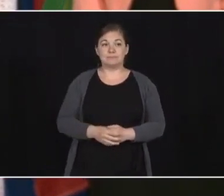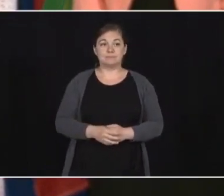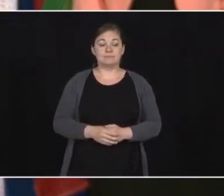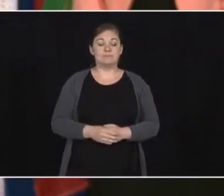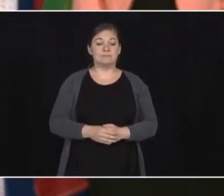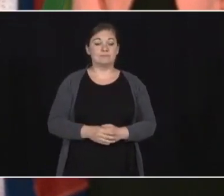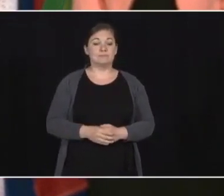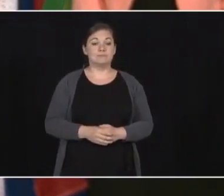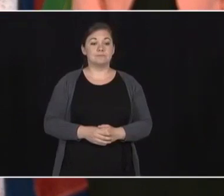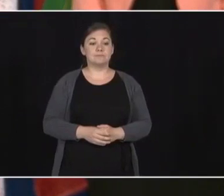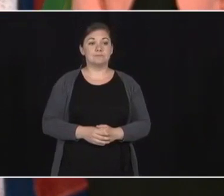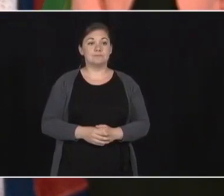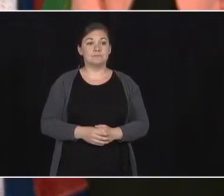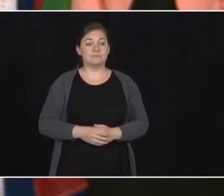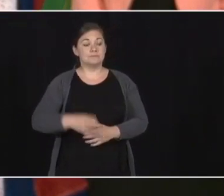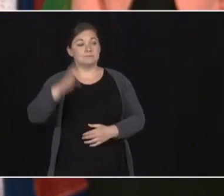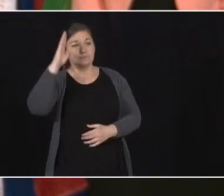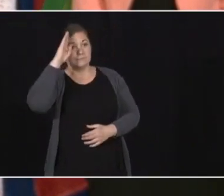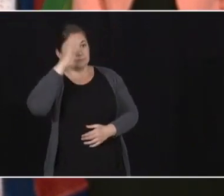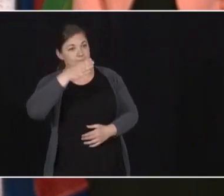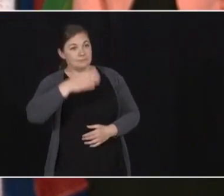Good afternoon, Premier.